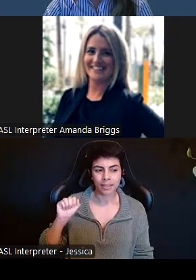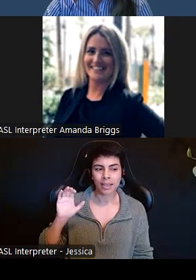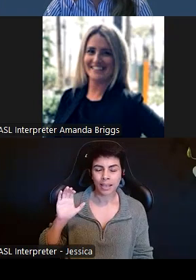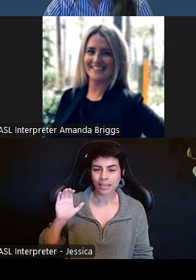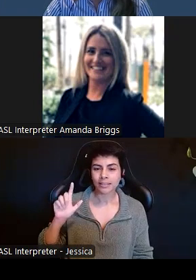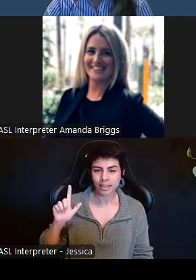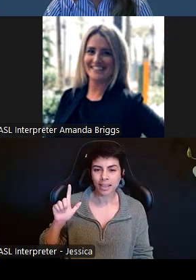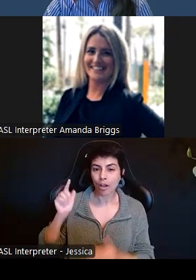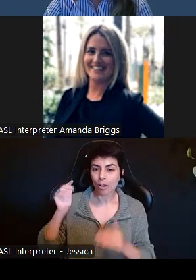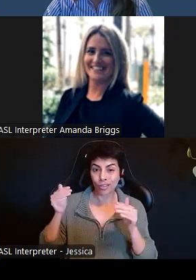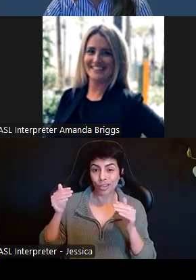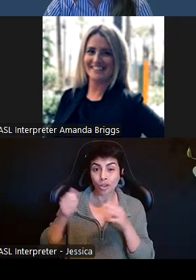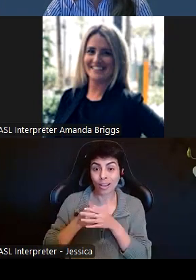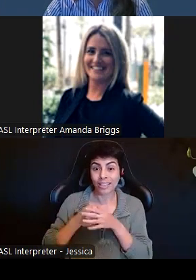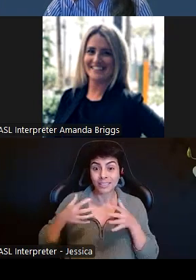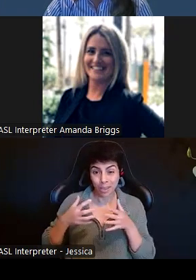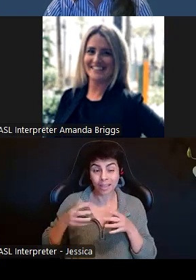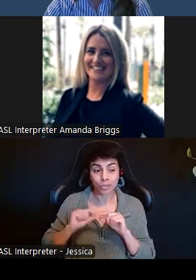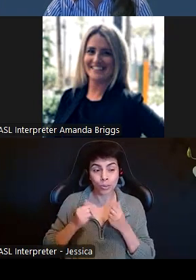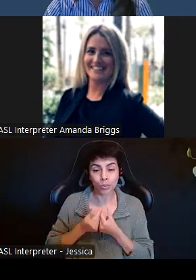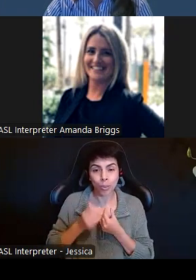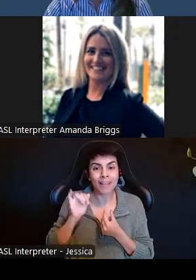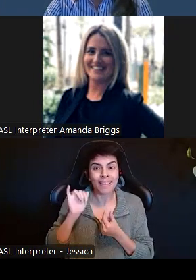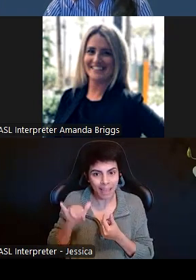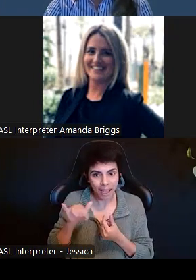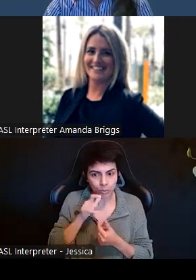So, this is the group most impacted by the upcoming changes.